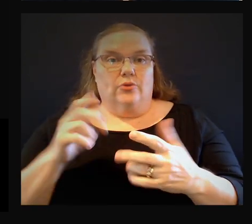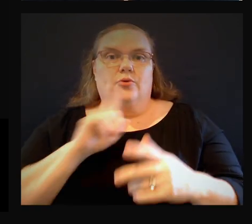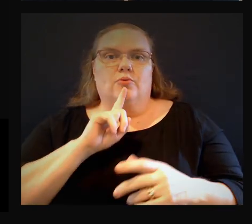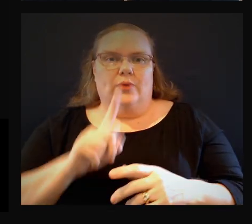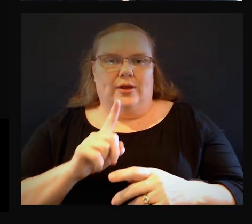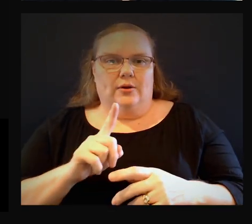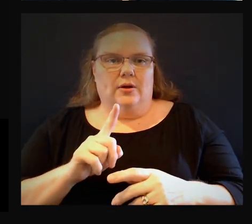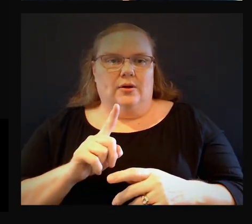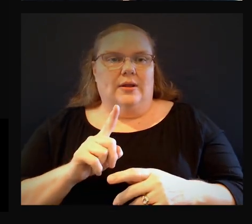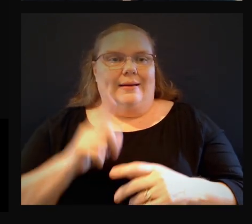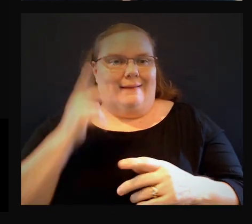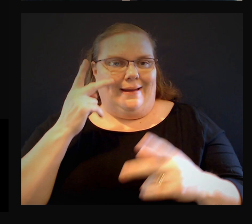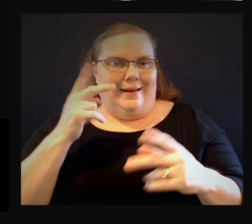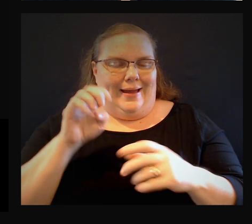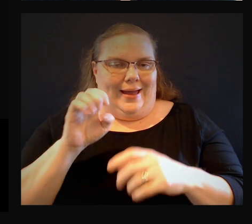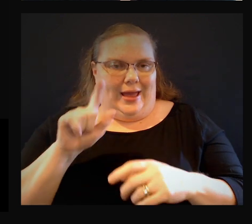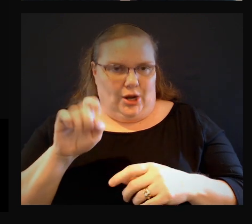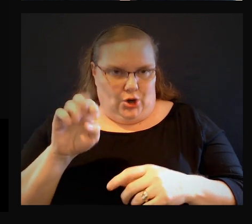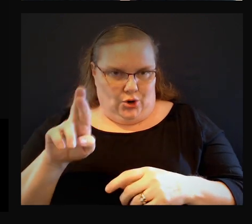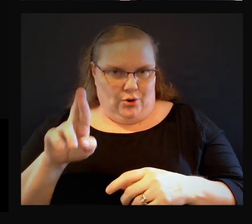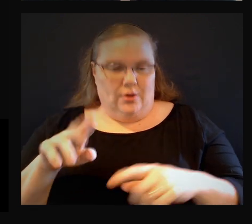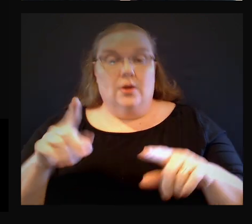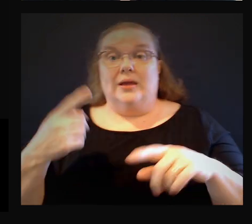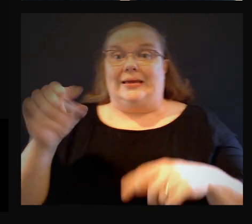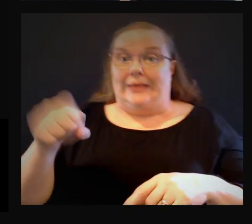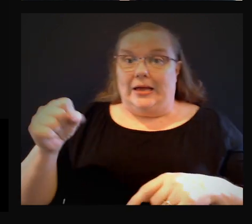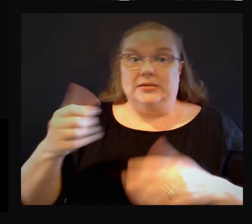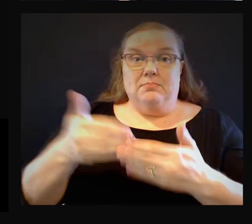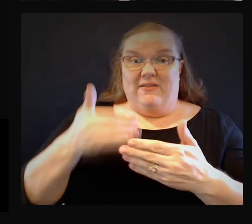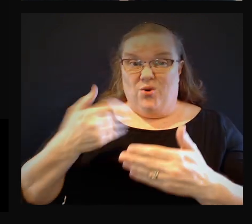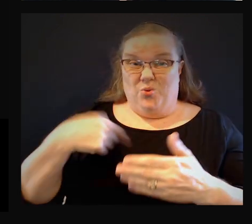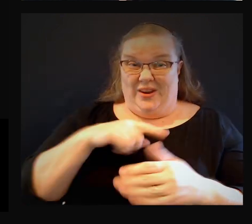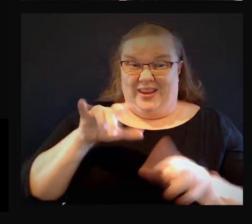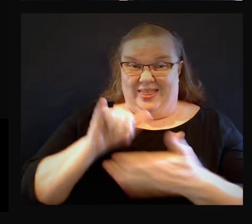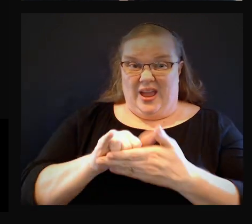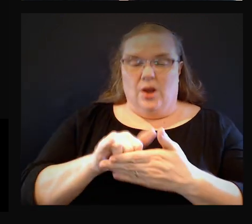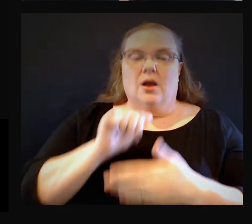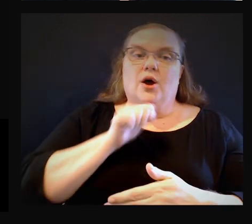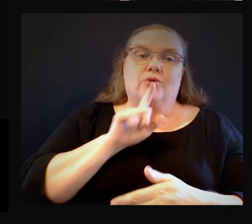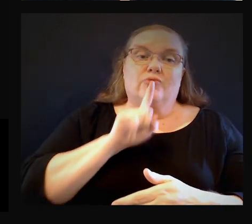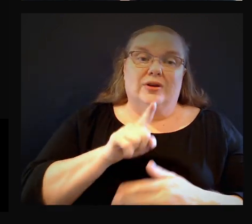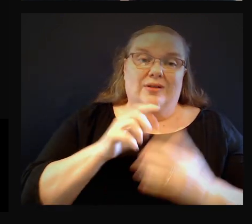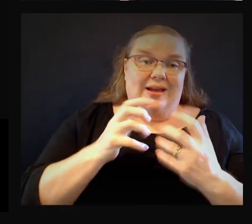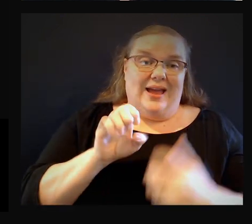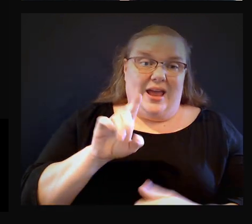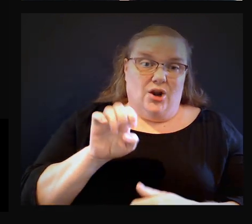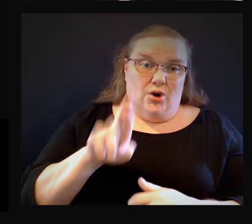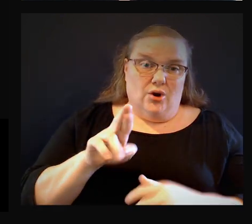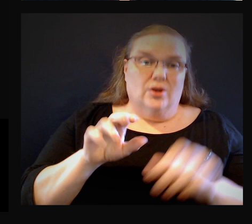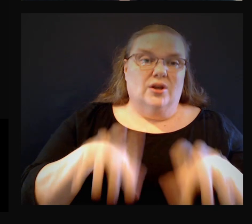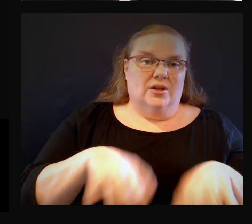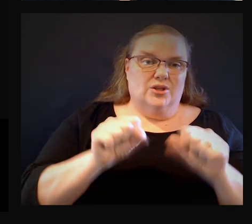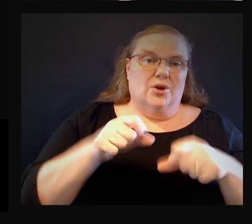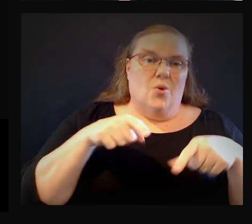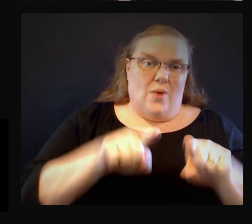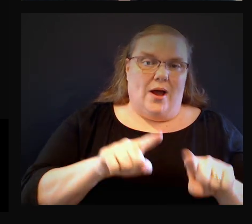Yes. Previously, if you wanted to create a new class, you had to go through the Unreal Editor, which can take a while to open. Or you had to go through the tedious process